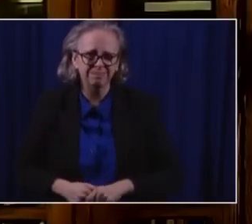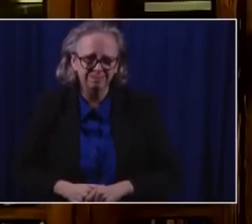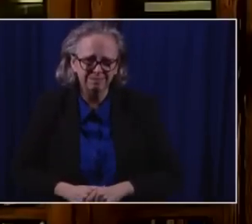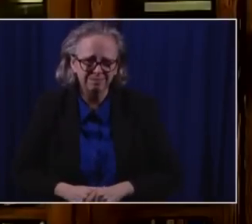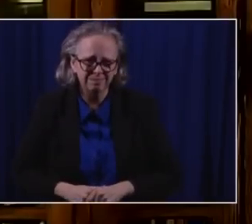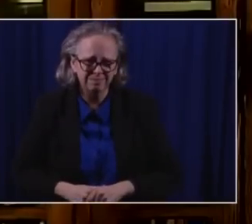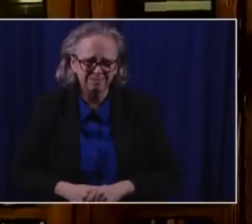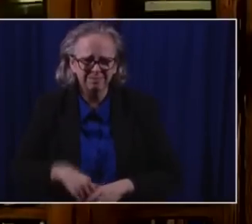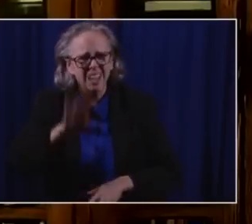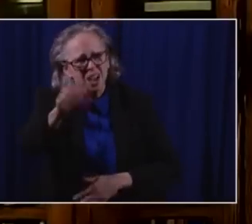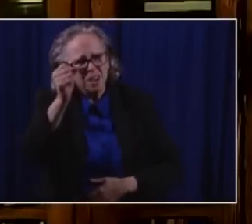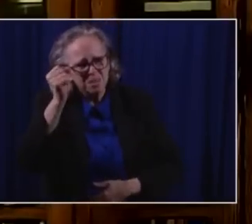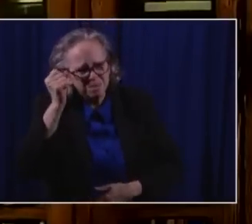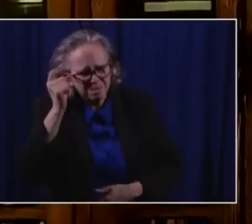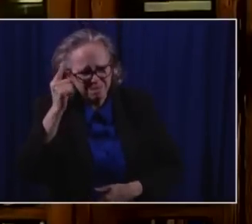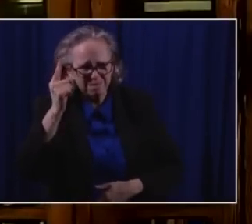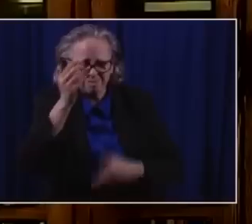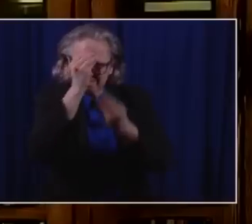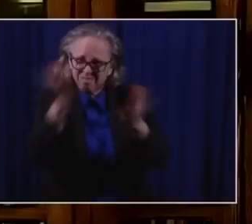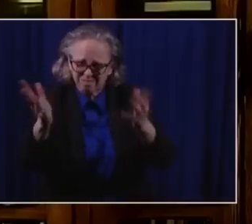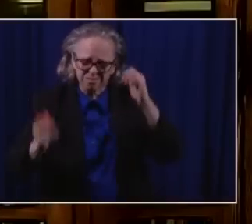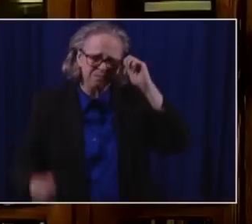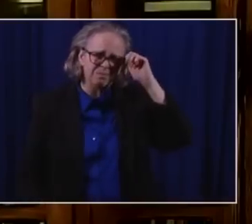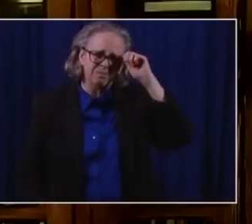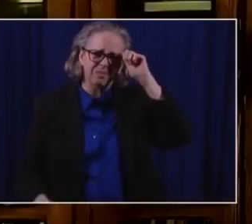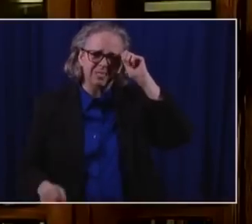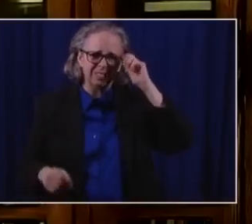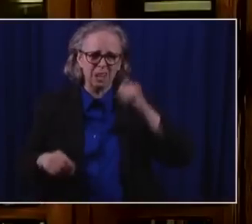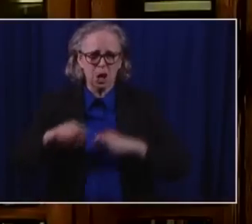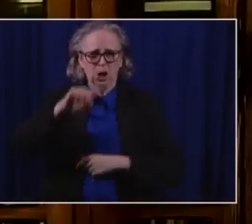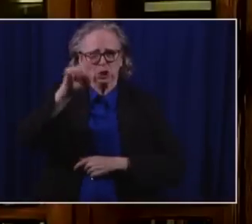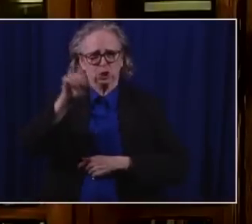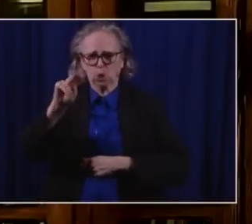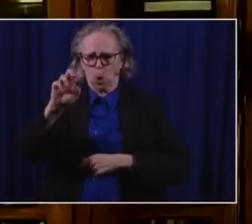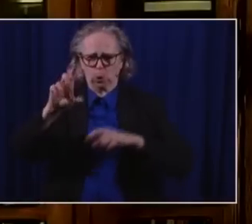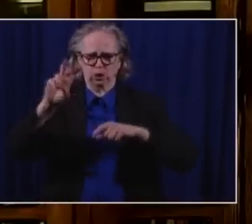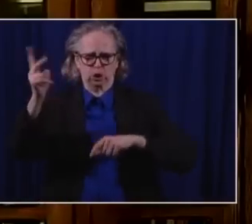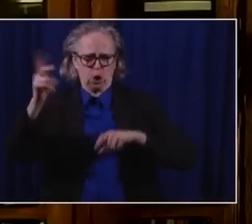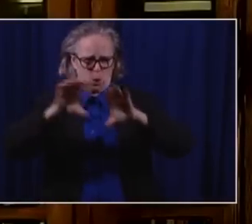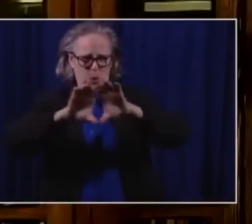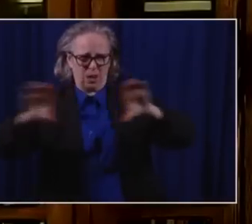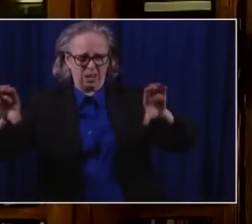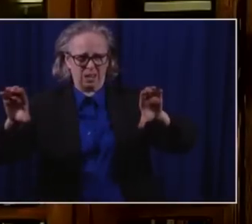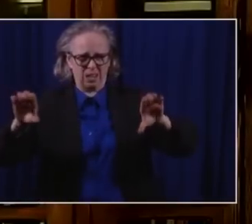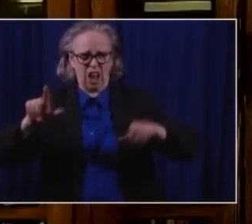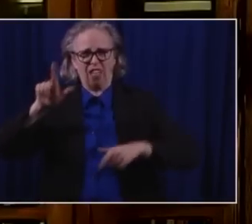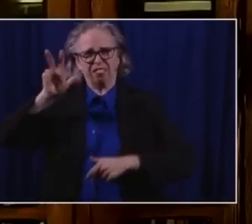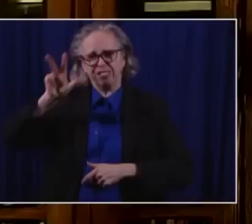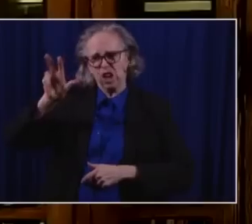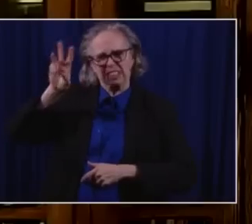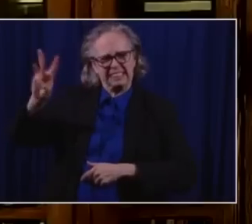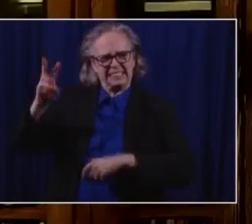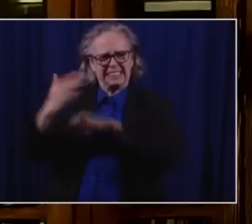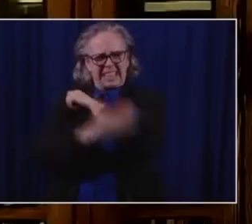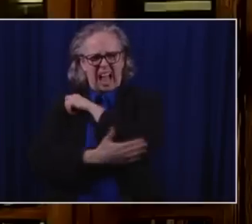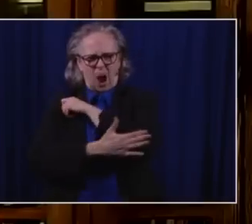with them and anything that the graphic up earlier. One of the key points. I want to make